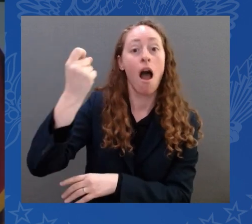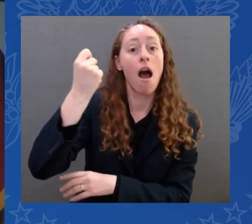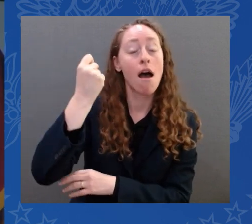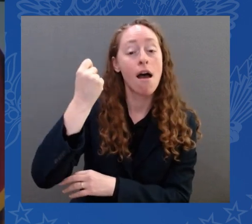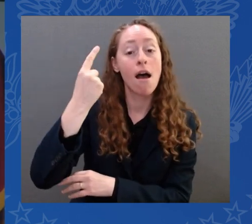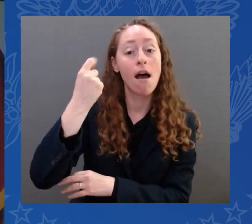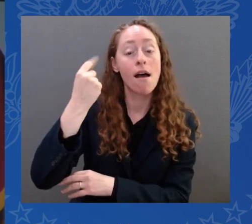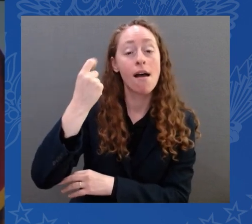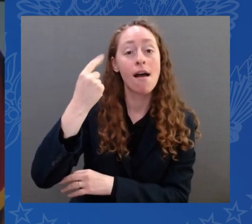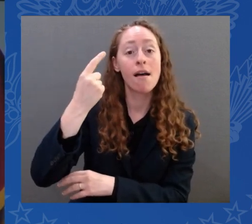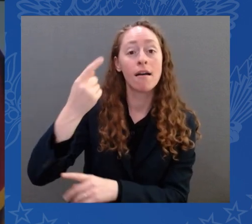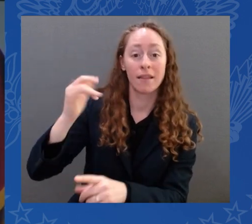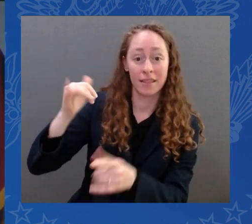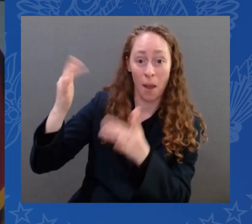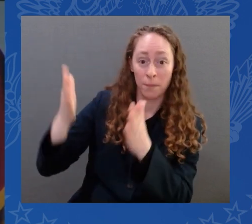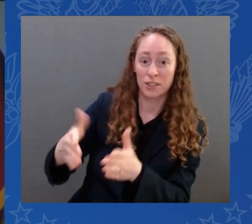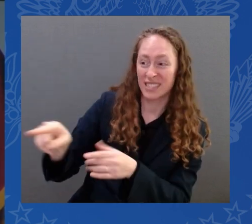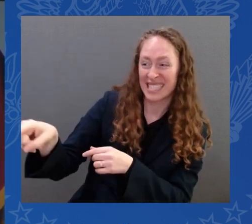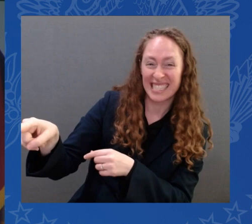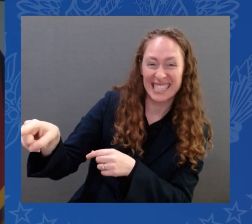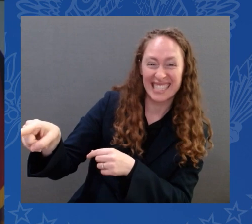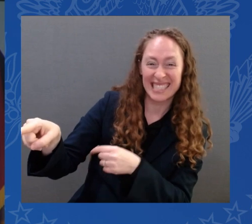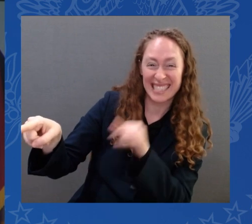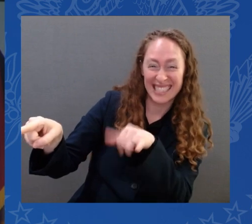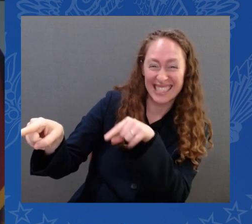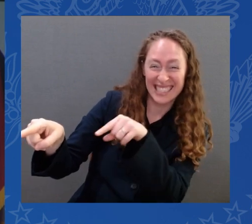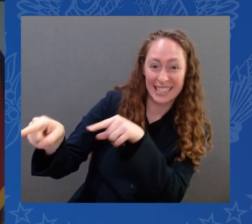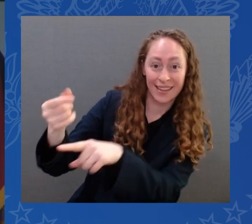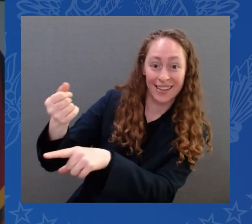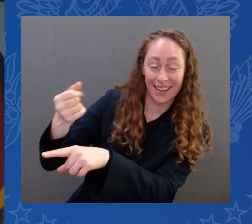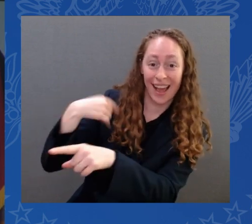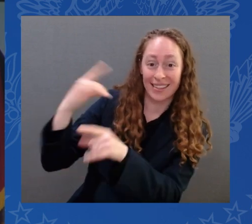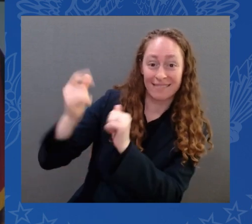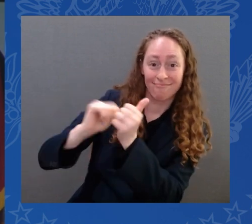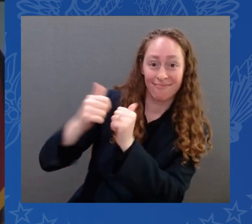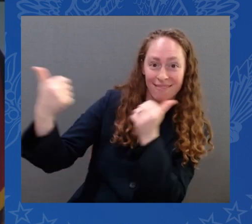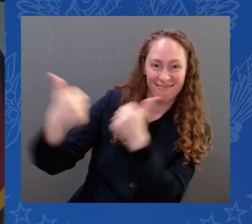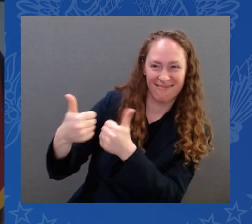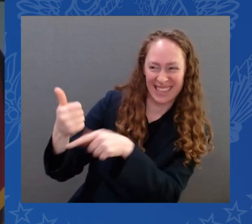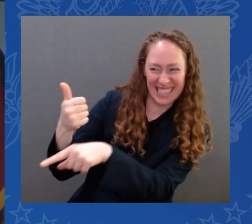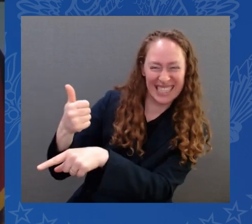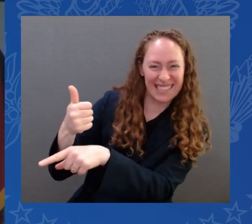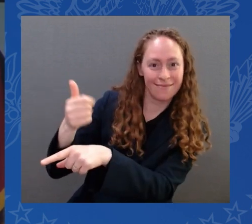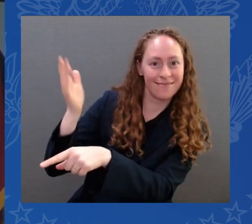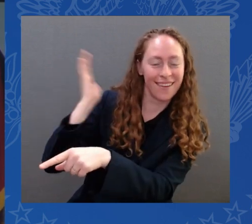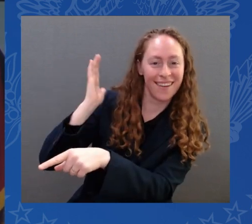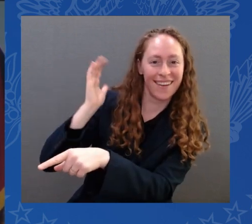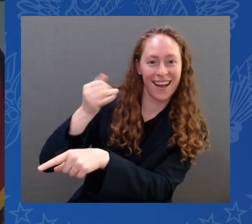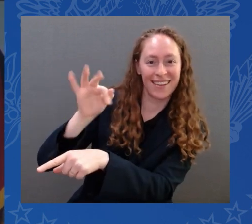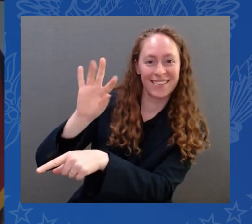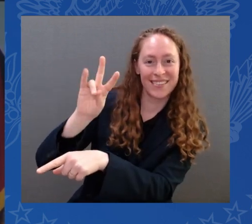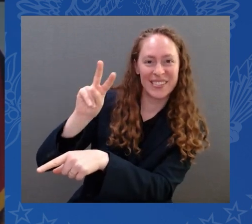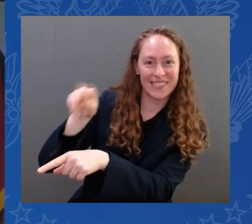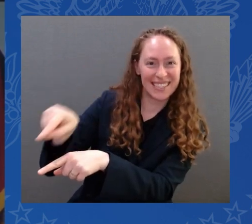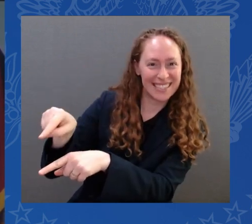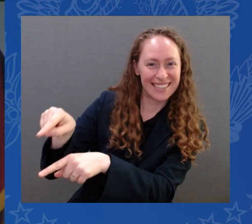I wasn't old enough to be sworn in. I was only 29 years old when I was running. He was a fine man, and his name was J. Caleb Boggs.